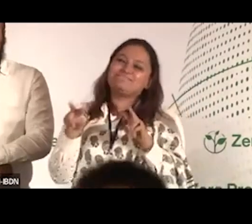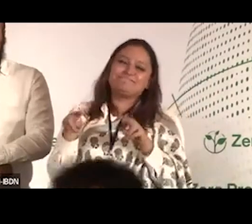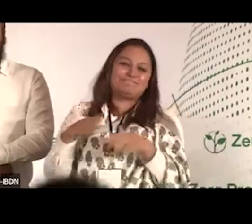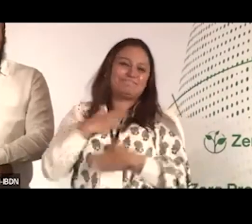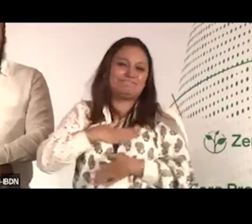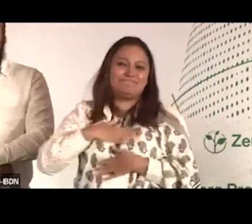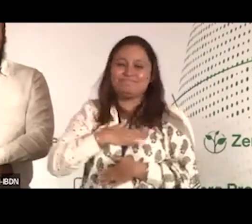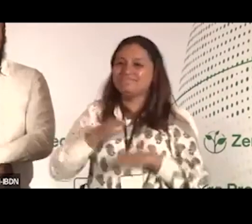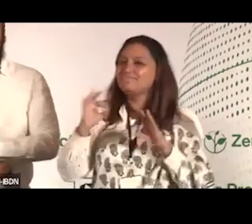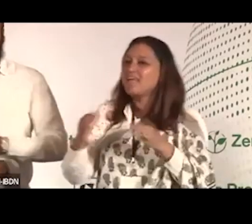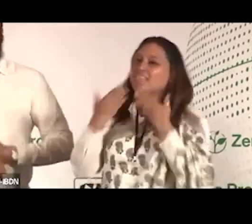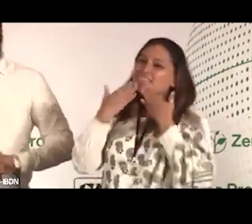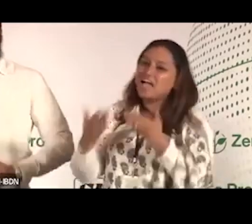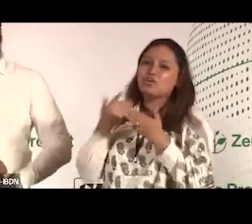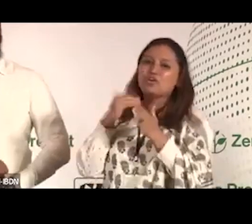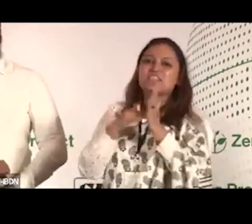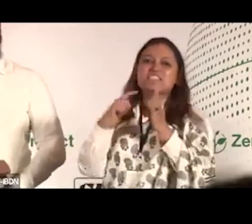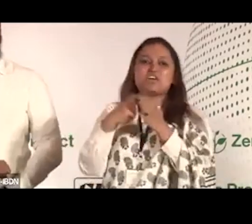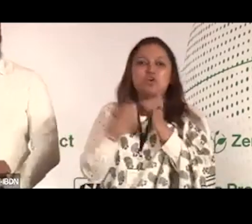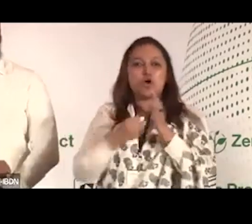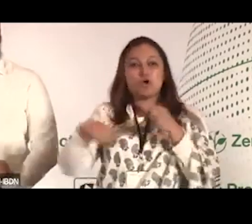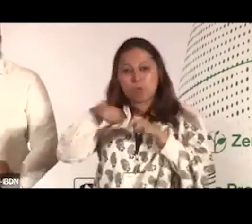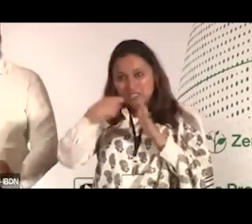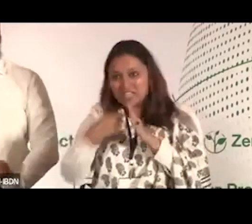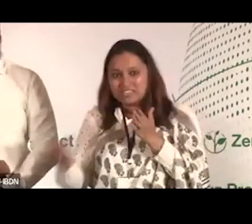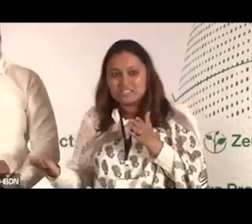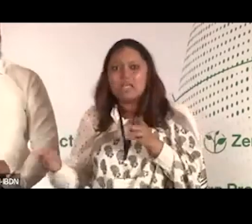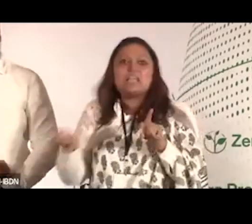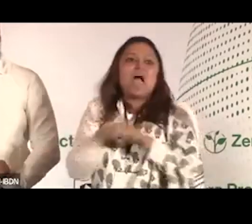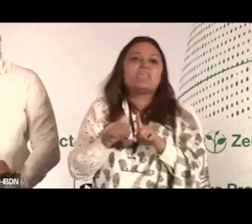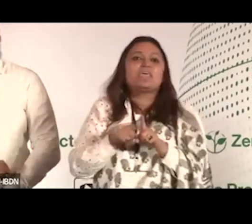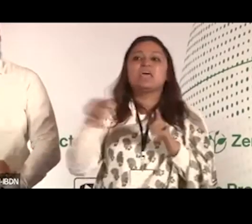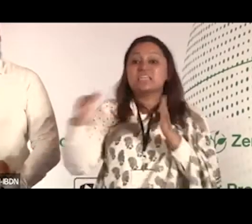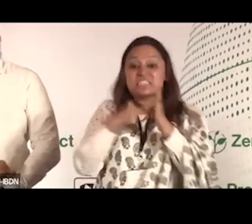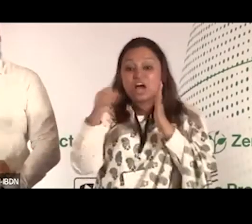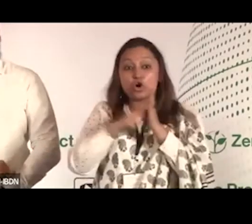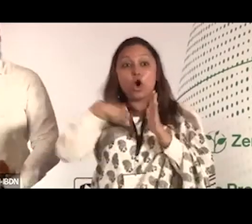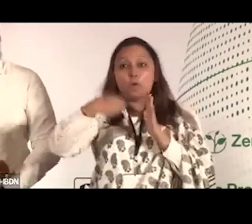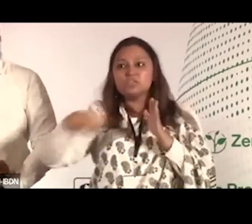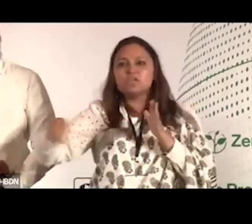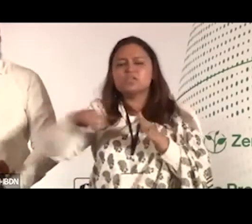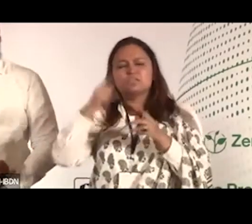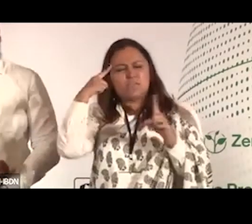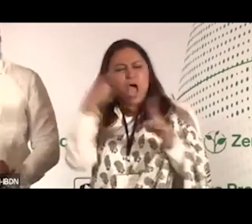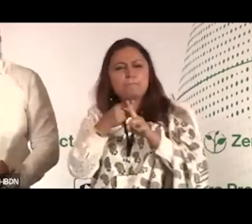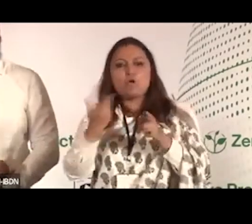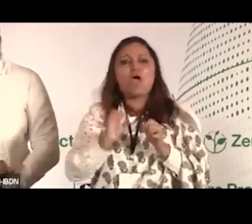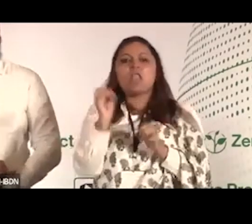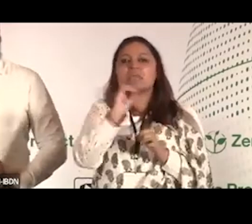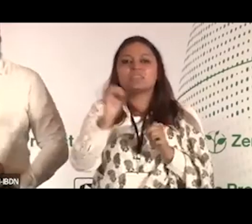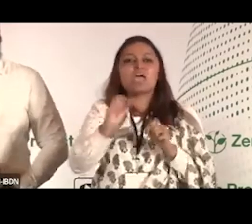It was so happy. Yes. So thank you. Zero project.